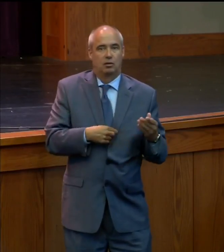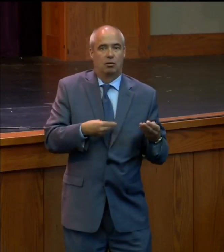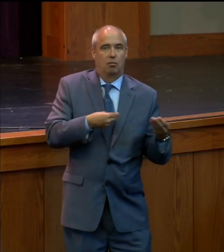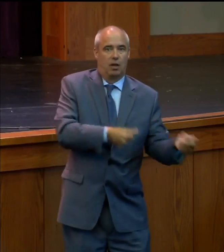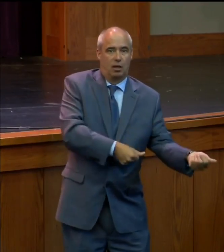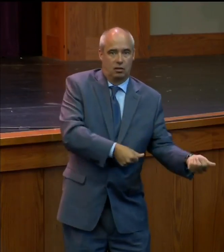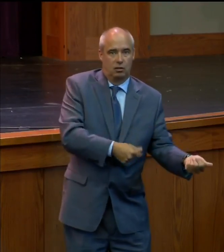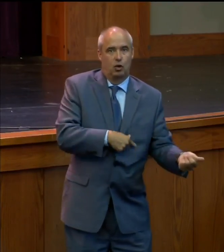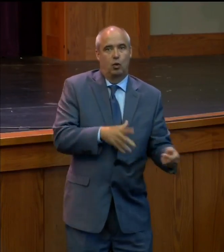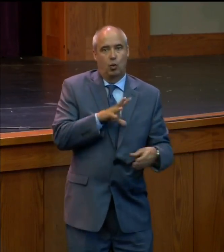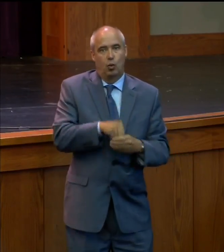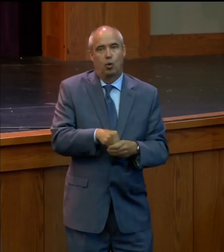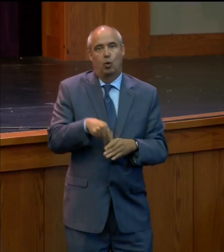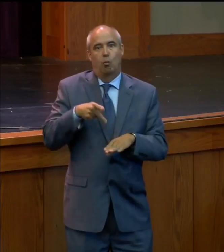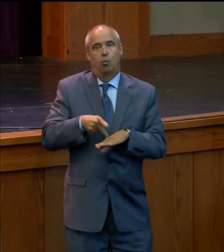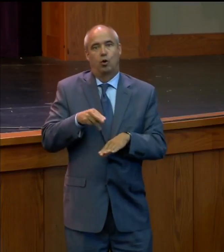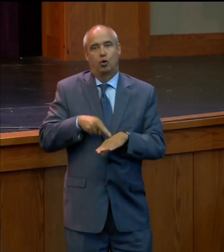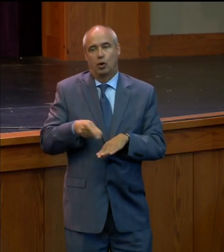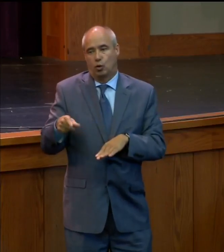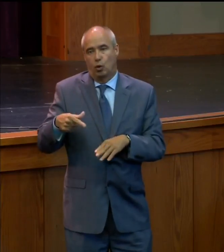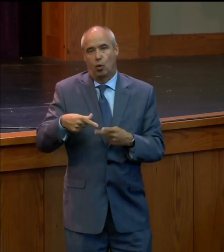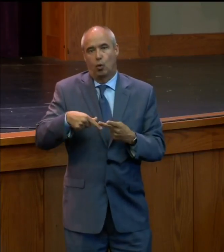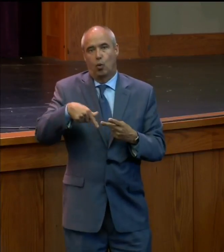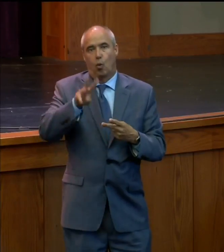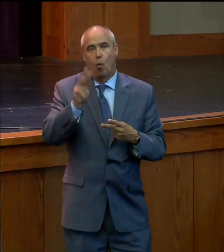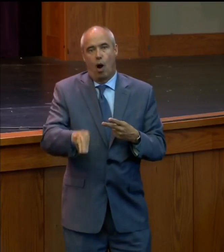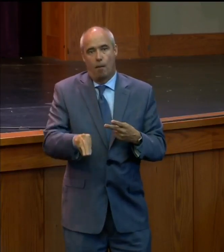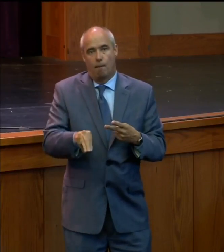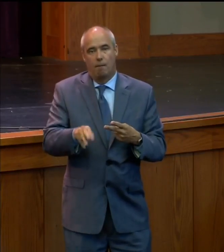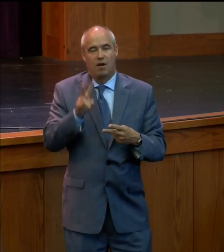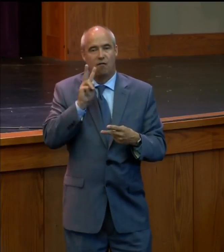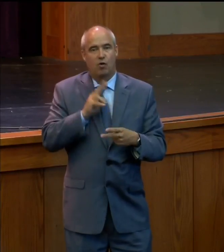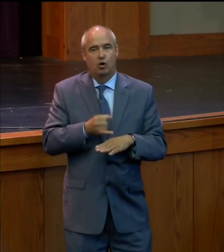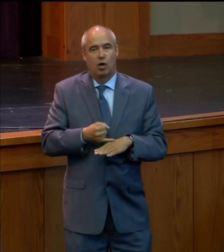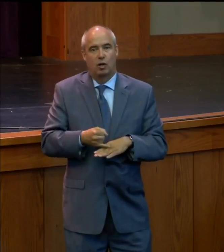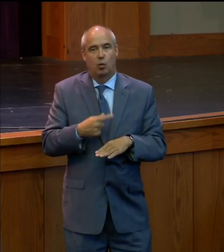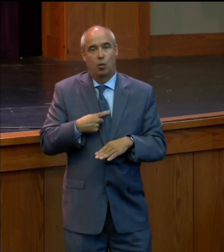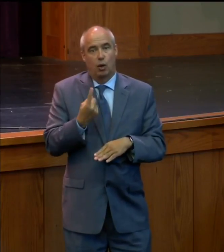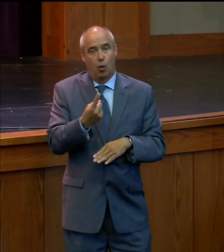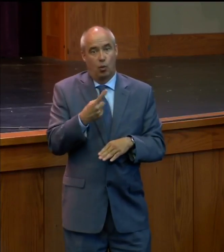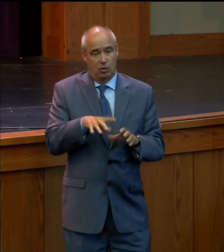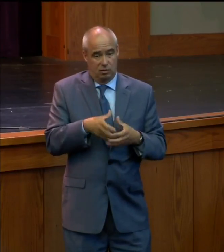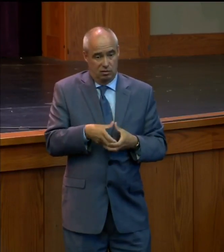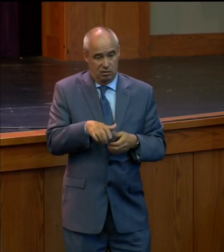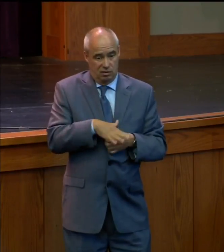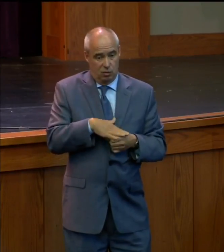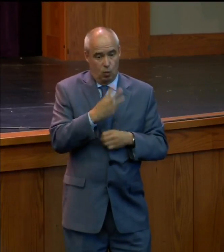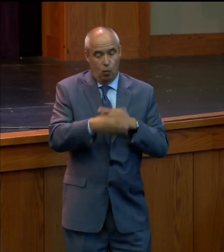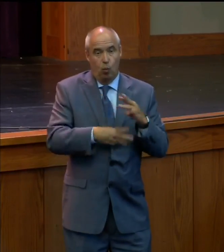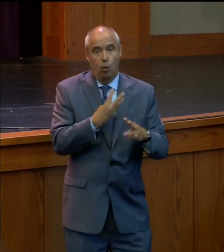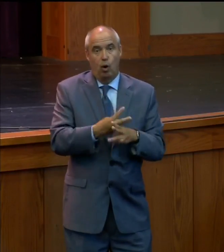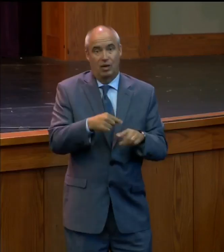THIS INCLUDES PUERTO RICO, GUAM, VIRGIN ISLANDS. WE'RE ONE OF THE ONLY JURISDICTIONS IN THE WORLD THAT